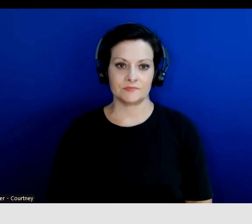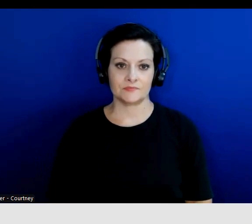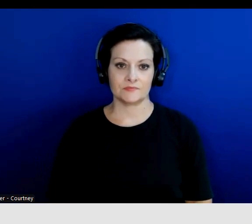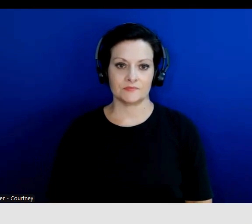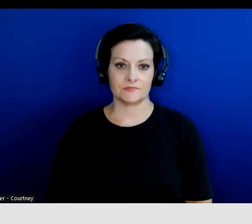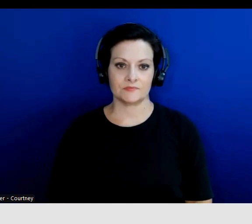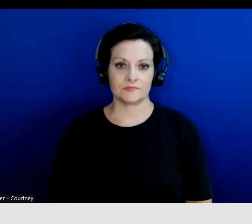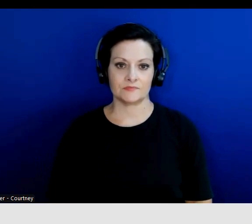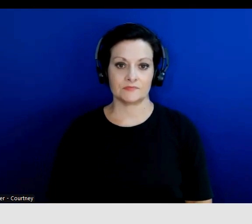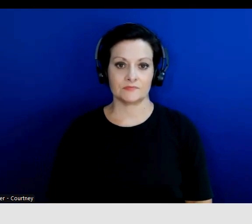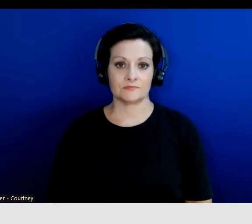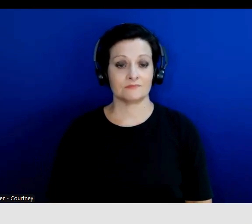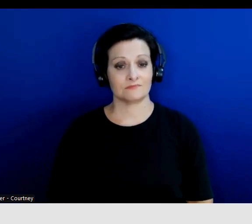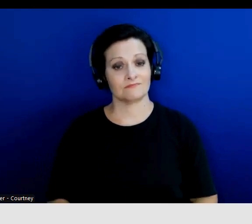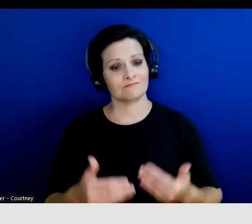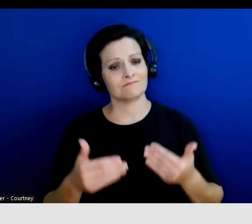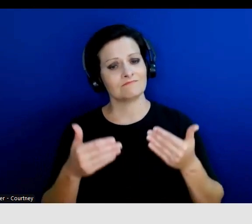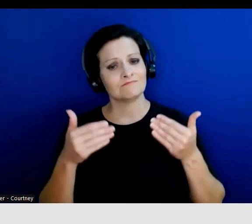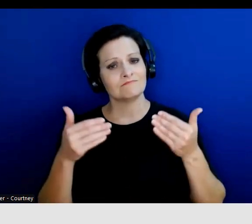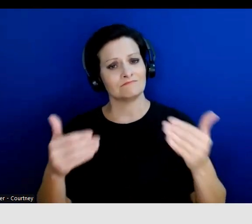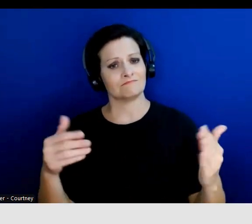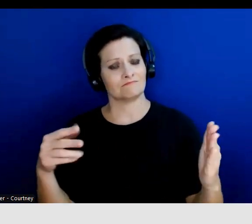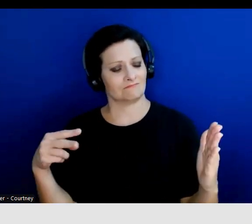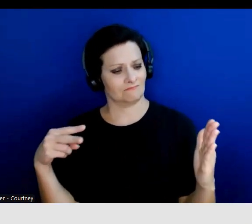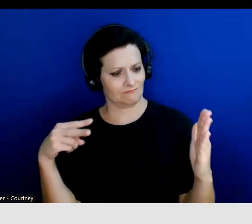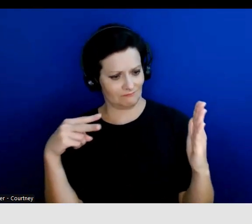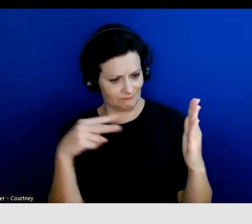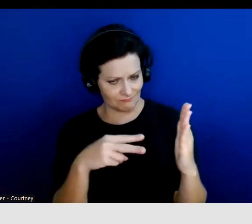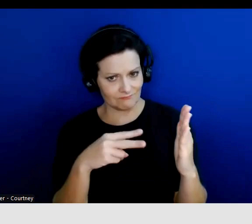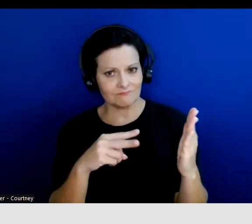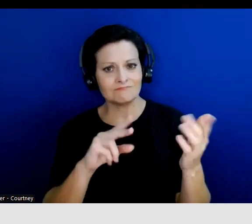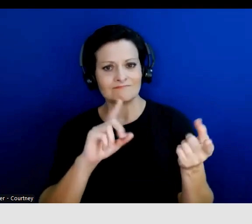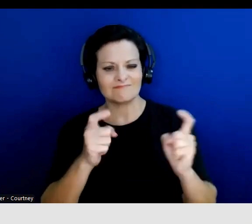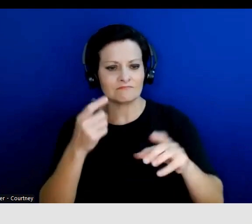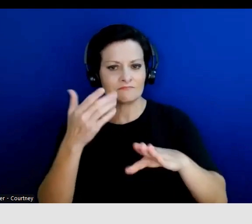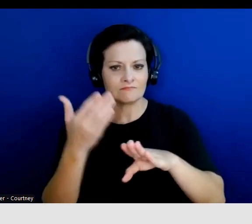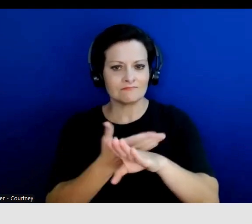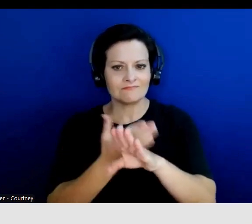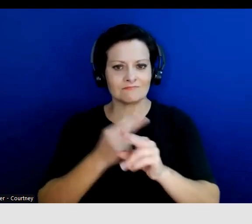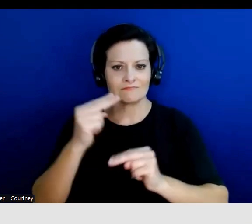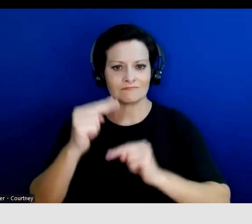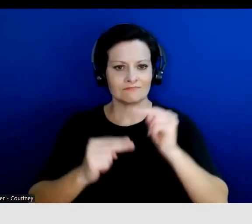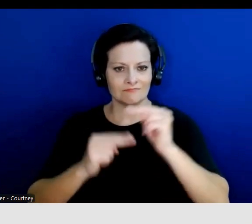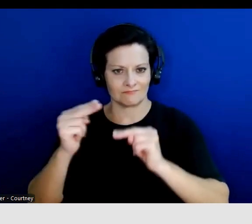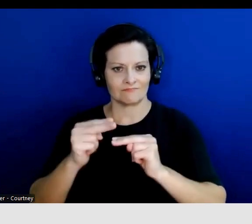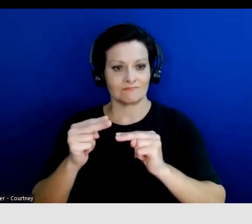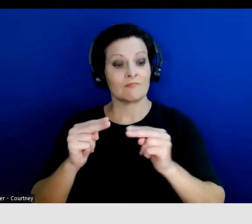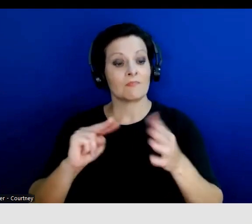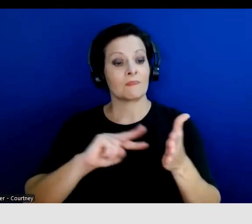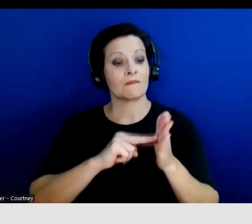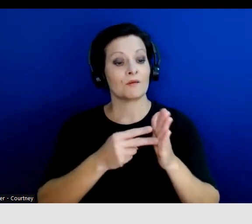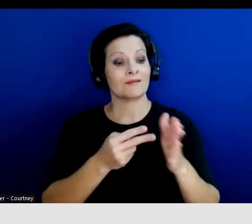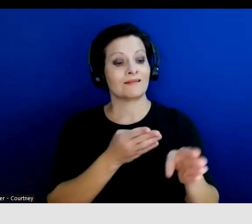We encourage you to refer to the Modification of Facilities under Purpose Area Six fact sheet for